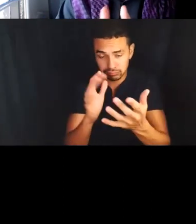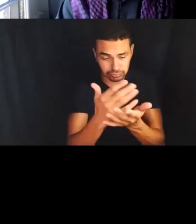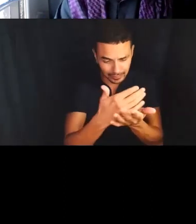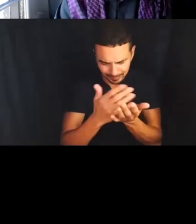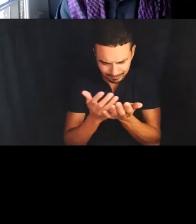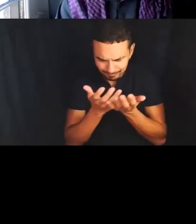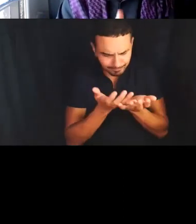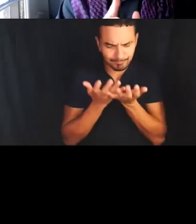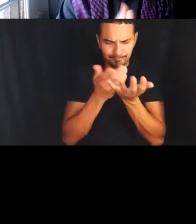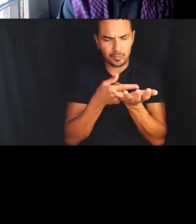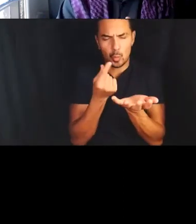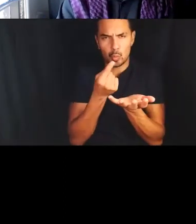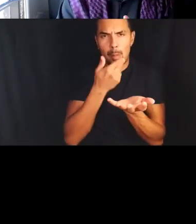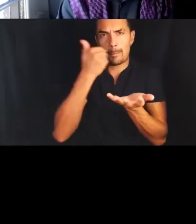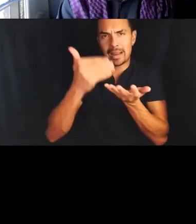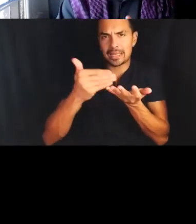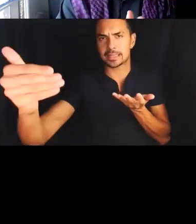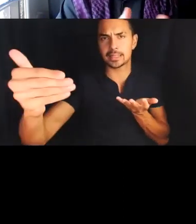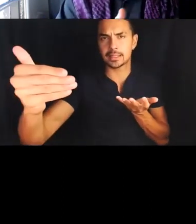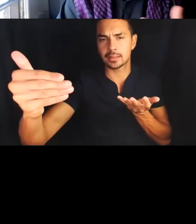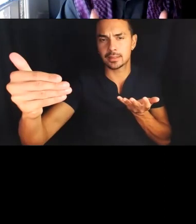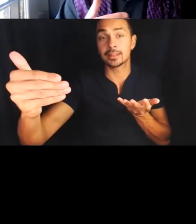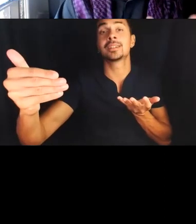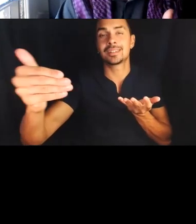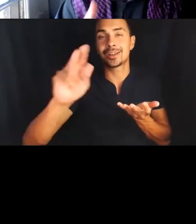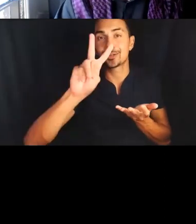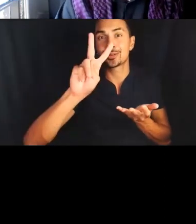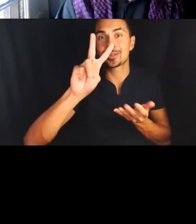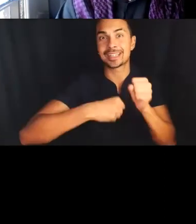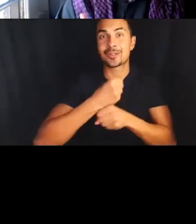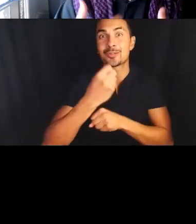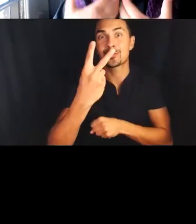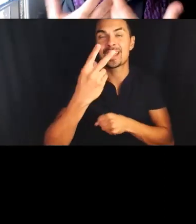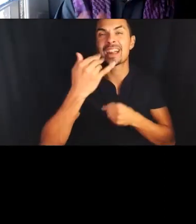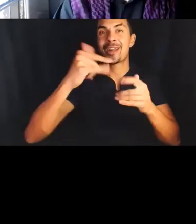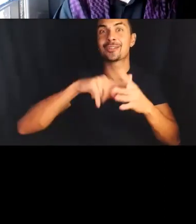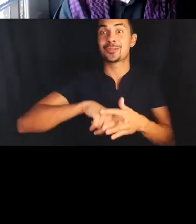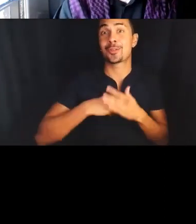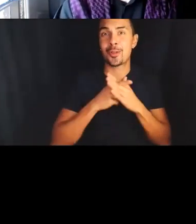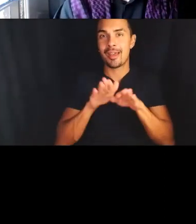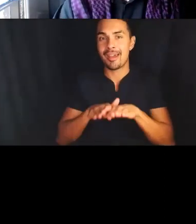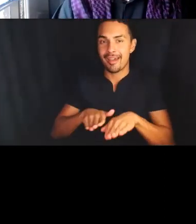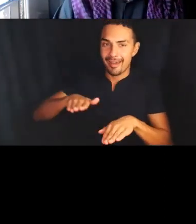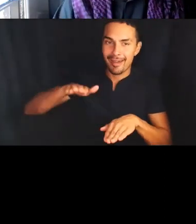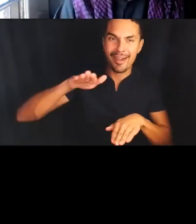Year two, which we're just starting is about reporting back. So this is one of our report backs